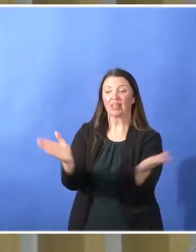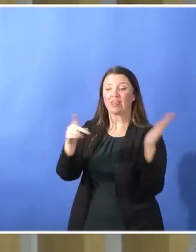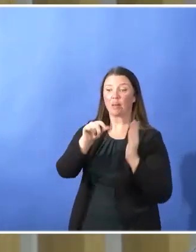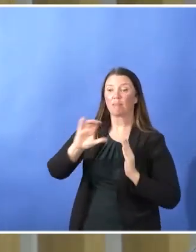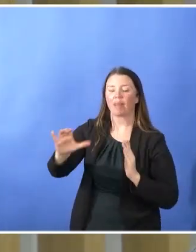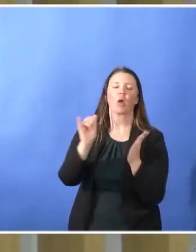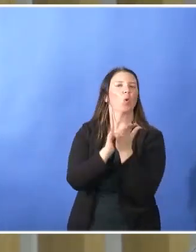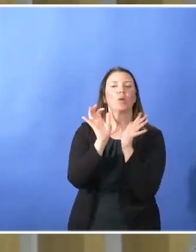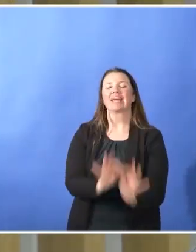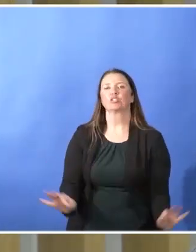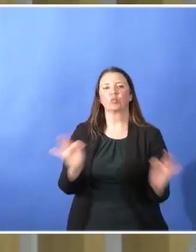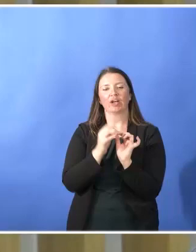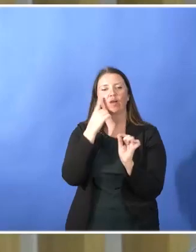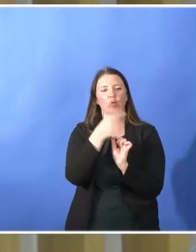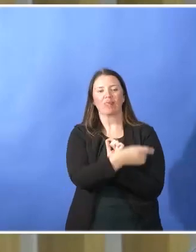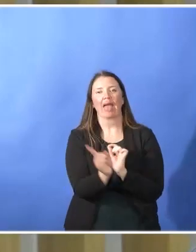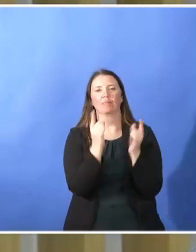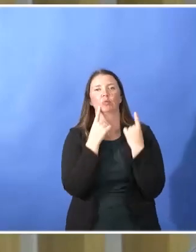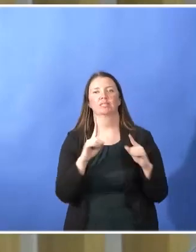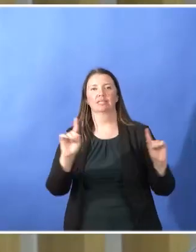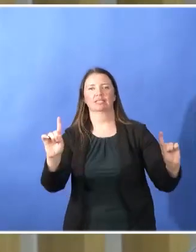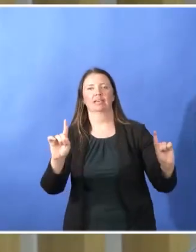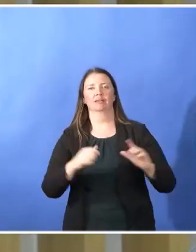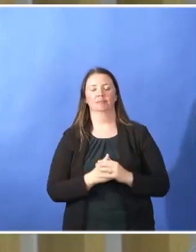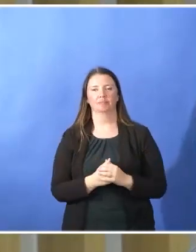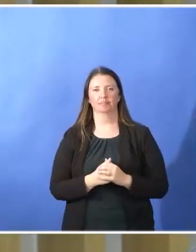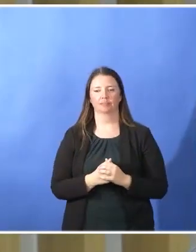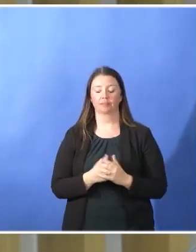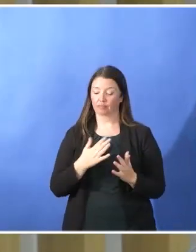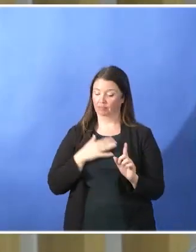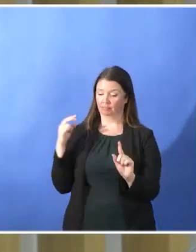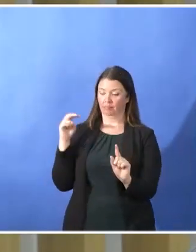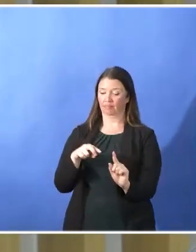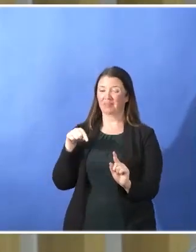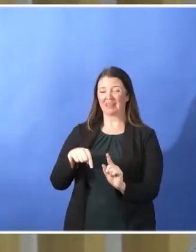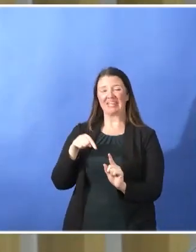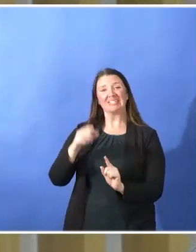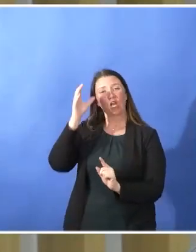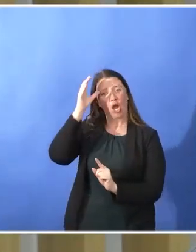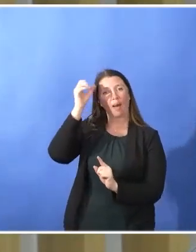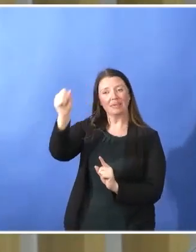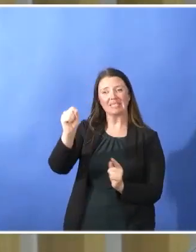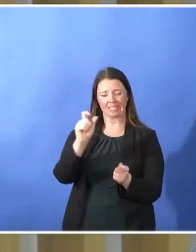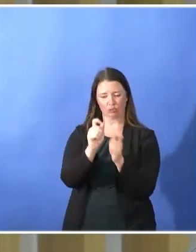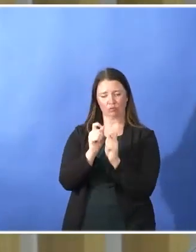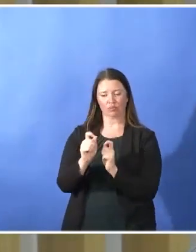FROM MY PERSPECTIVE, THESE COMMONSENSE REFORMS WILL MAKE EMERGENCY ALERTS LESS CONFUSING AND MORE ACCESSIBLE. I AM HAPPY TO SUPPORT THEM AND I WANT TO THANK EVERYONE FOR